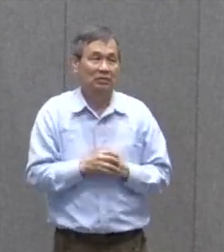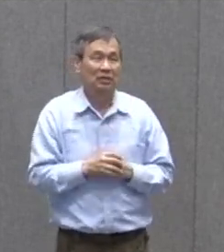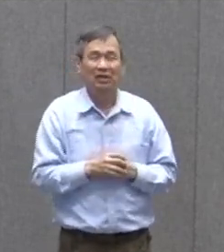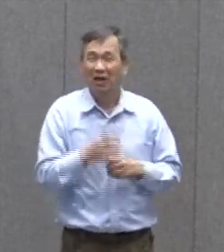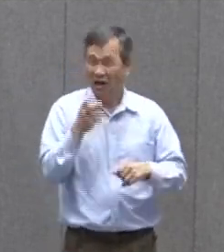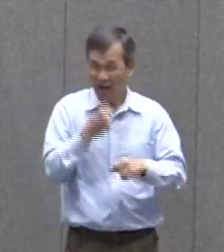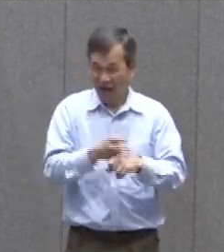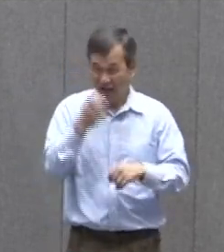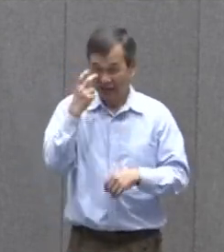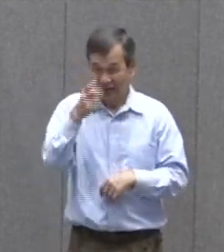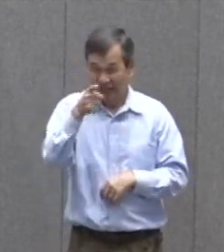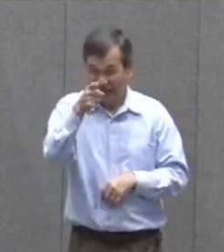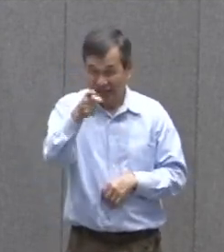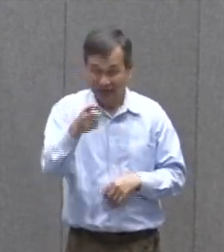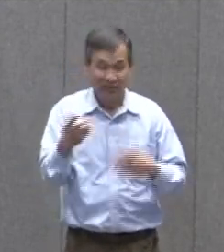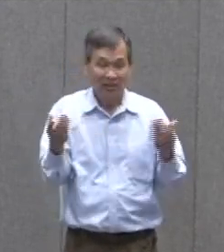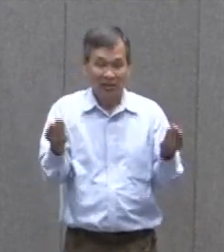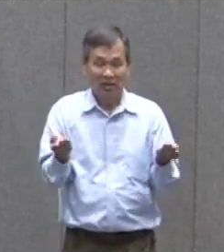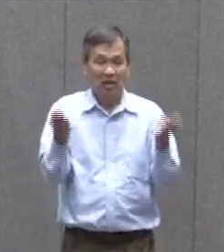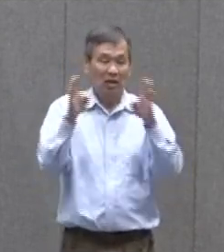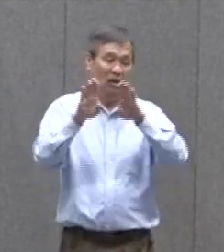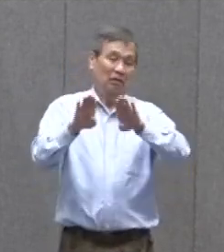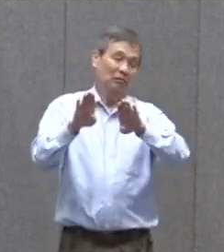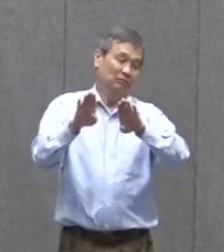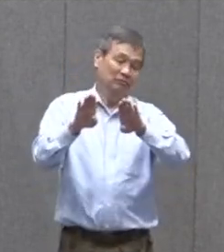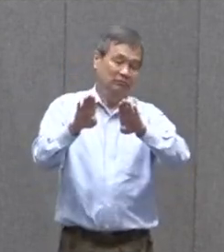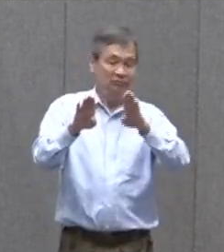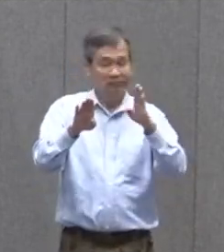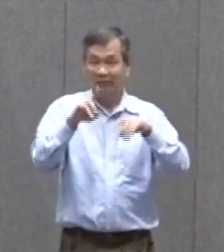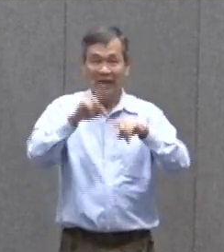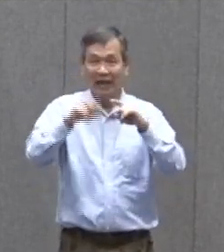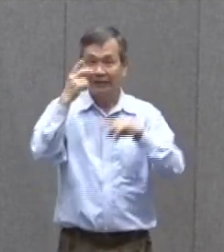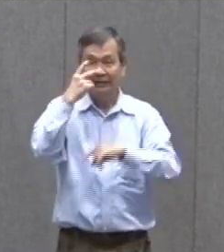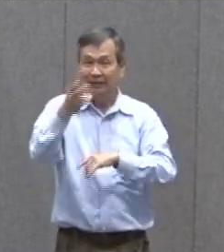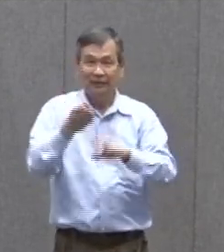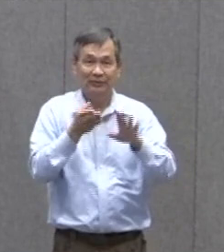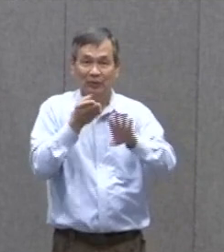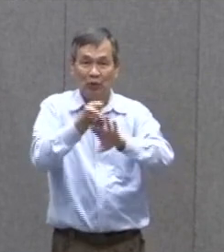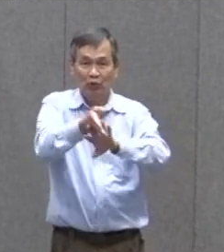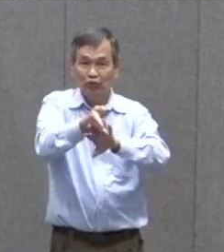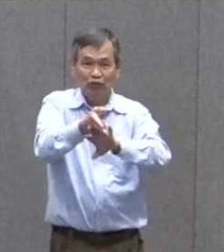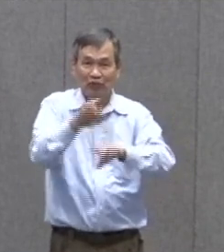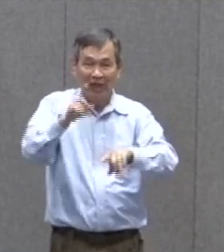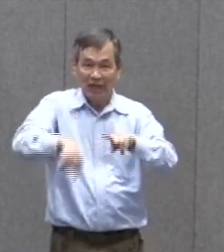from the other side when you're playing this game at home. So I have one match to go. I have one match done.